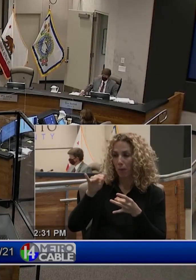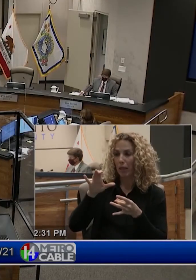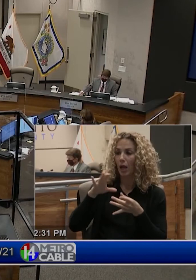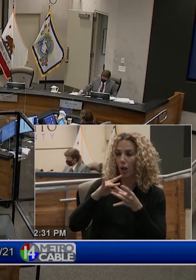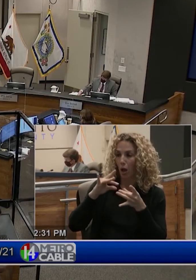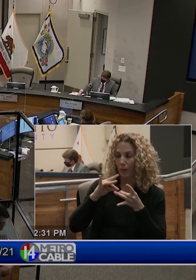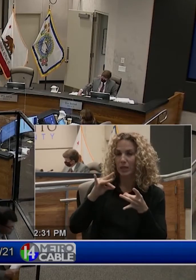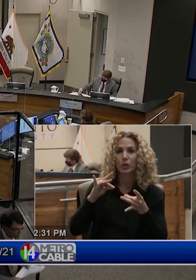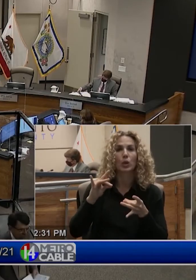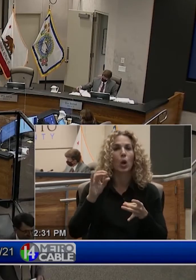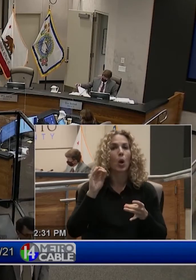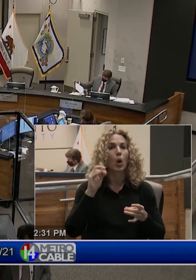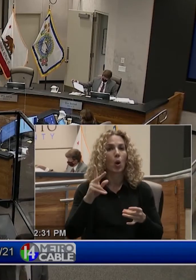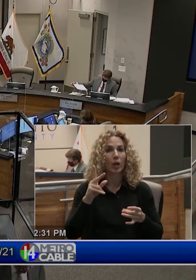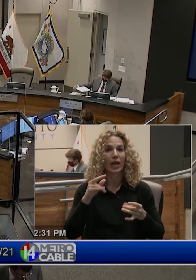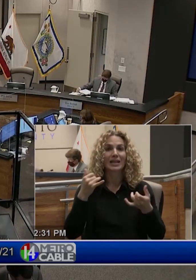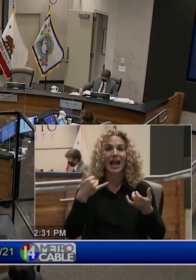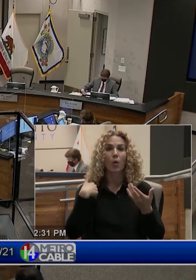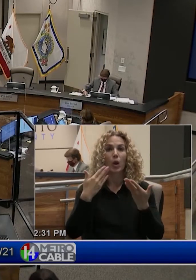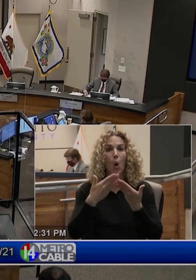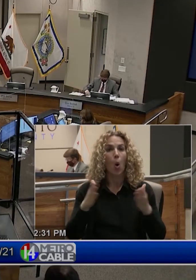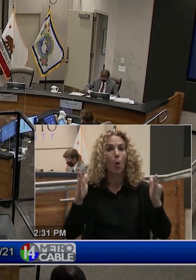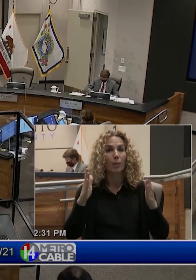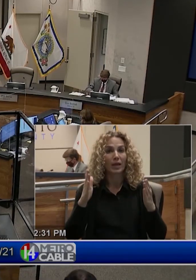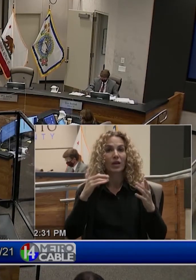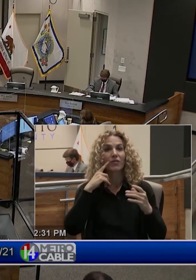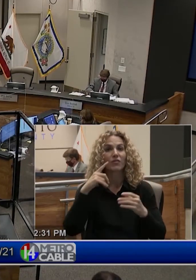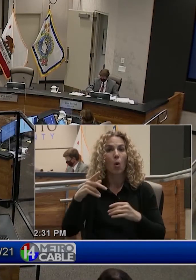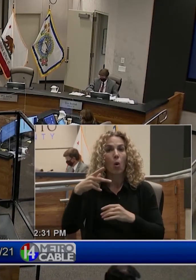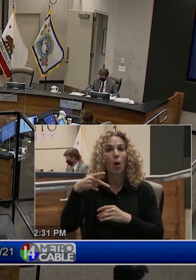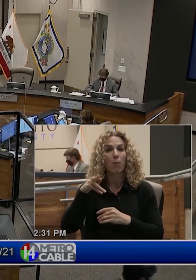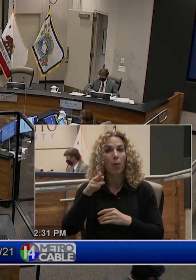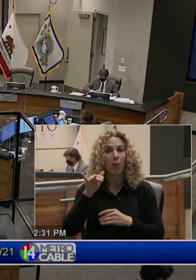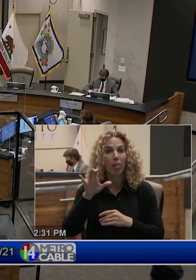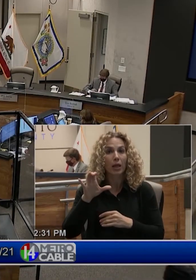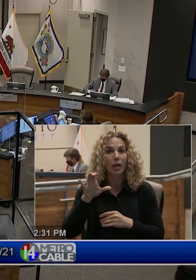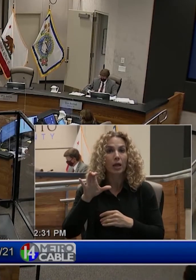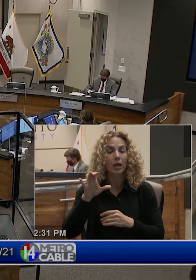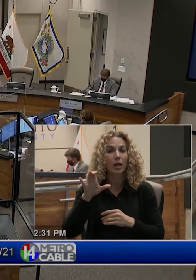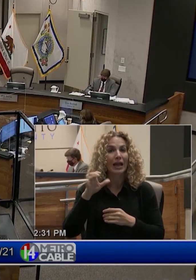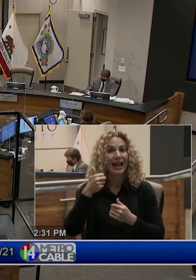PUBLIC COMMENT. >> WE'LL OPEN PUBLIC HEARING. WE'LL OPEN PUBLIC HEARING. AND DO WE HAVE ANY CALLS? . AND DO WE HAVE ANY CALLS? . >> WE DO NOT HAVE ANY PUBLIC